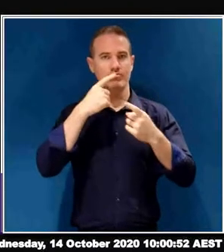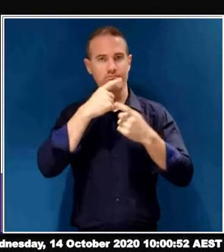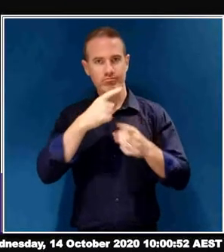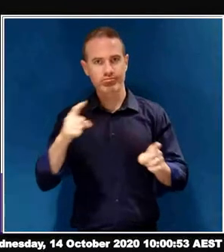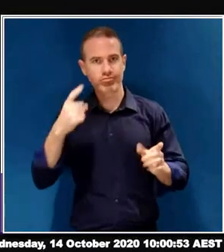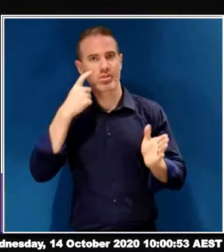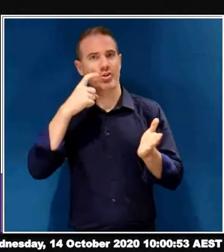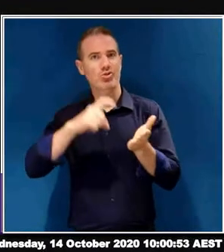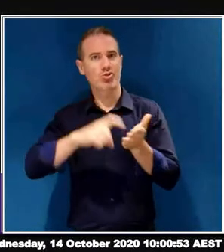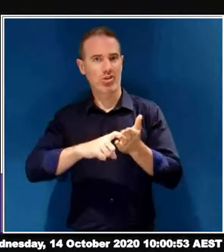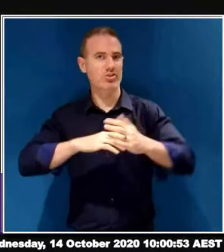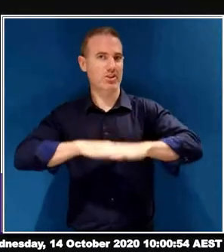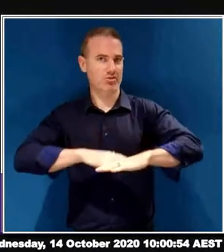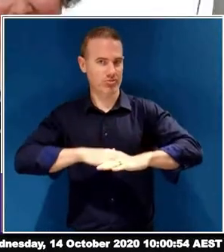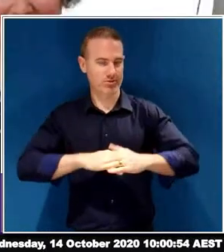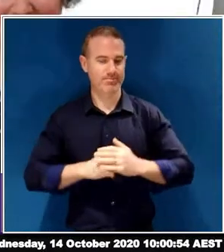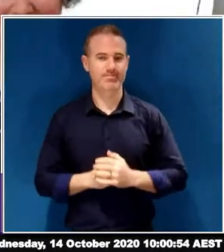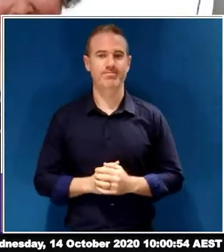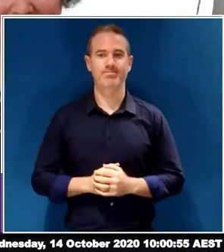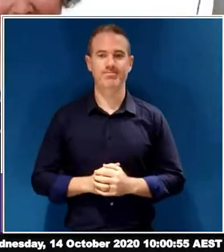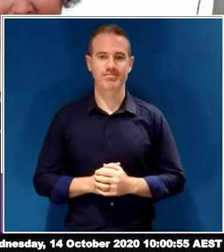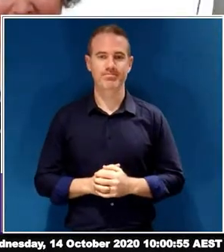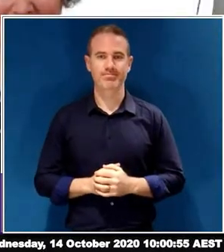The Disability Royal Commission acknowledges